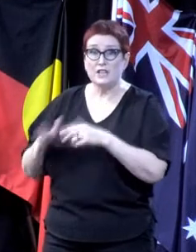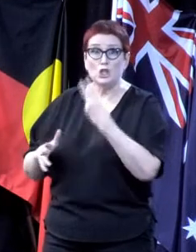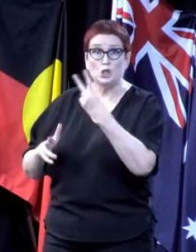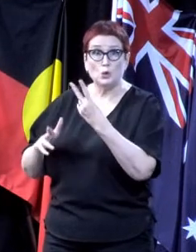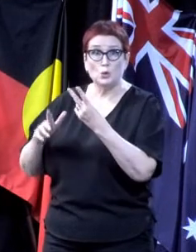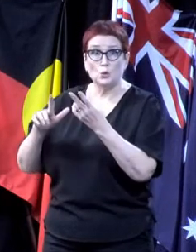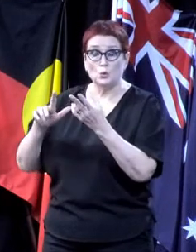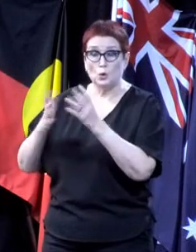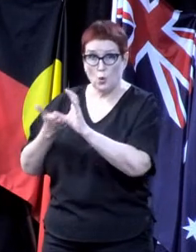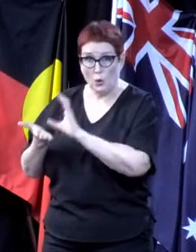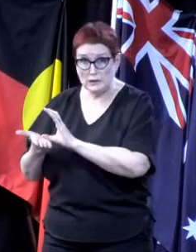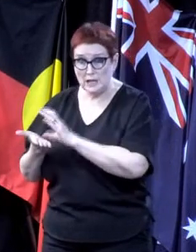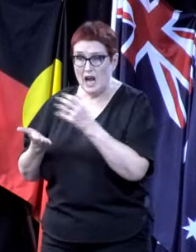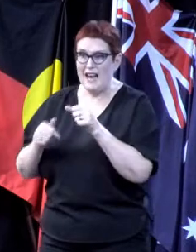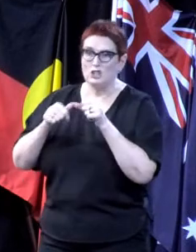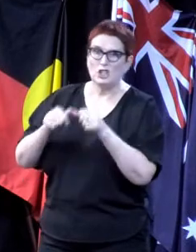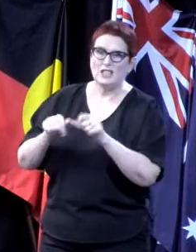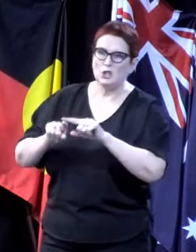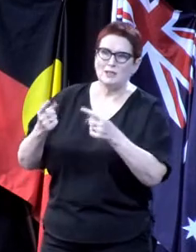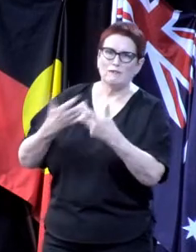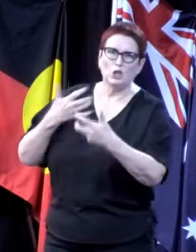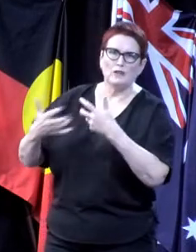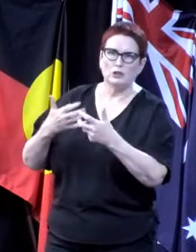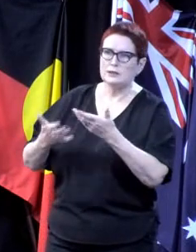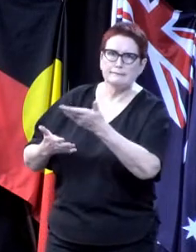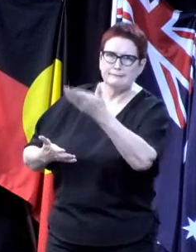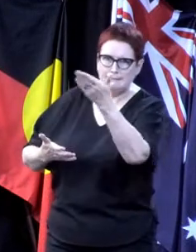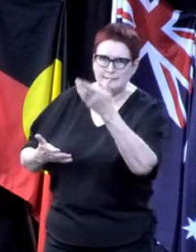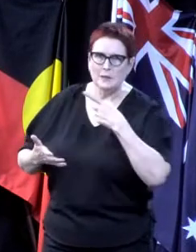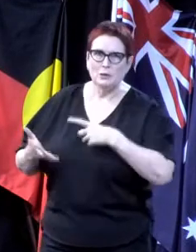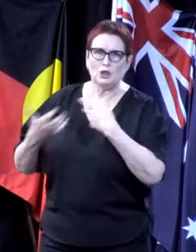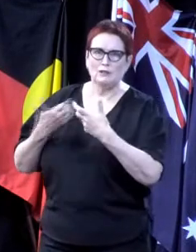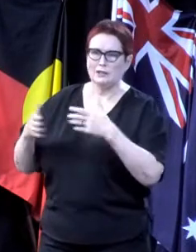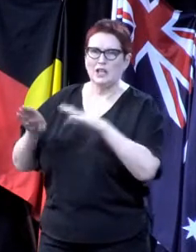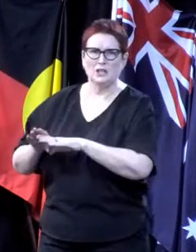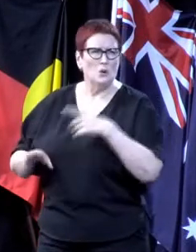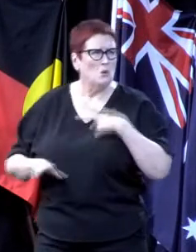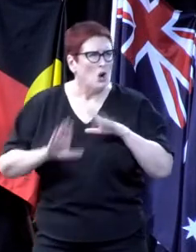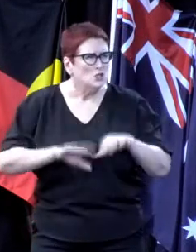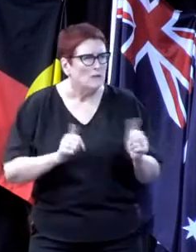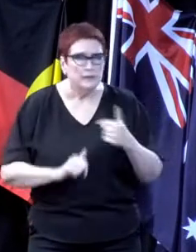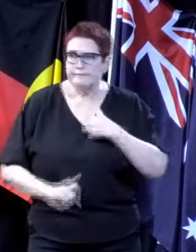I need to continue that somewhere else. OK, do you know why it stopped? No.